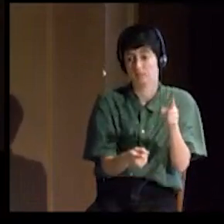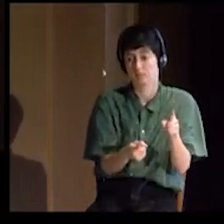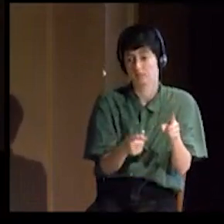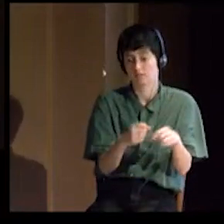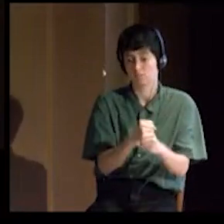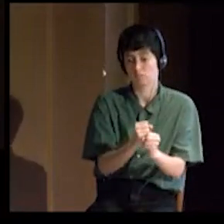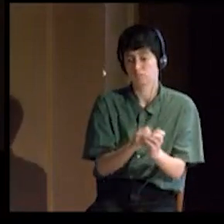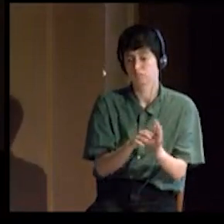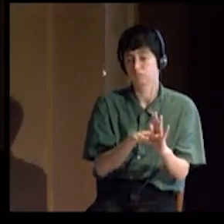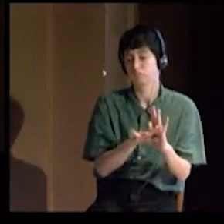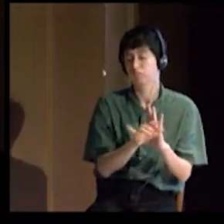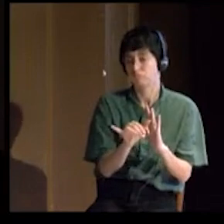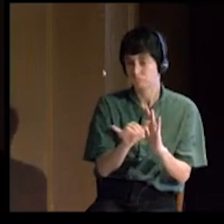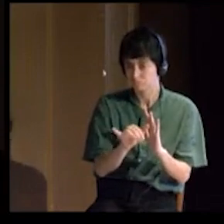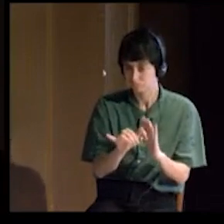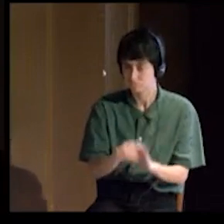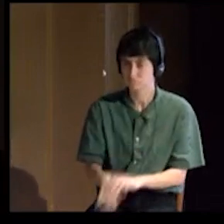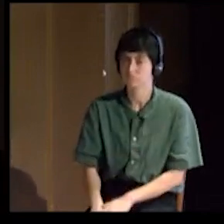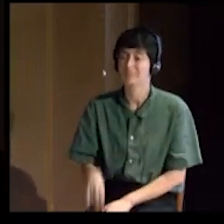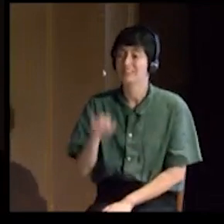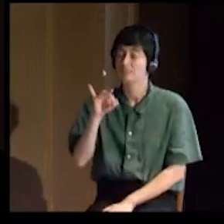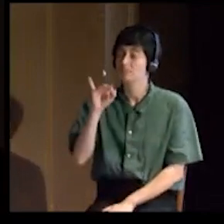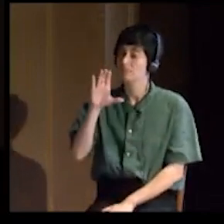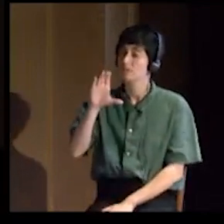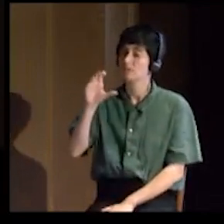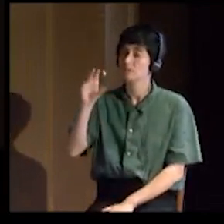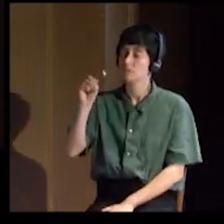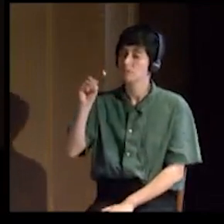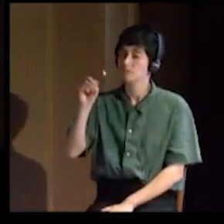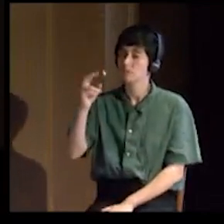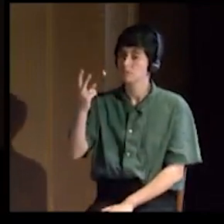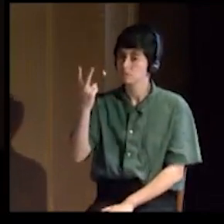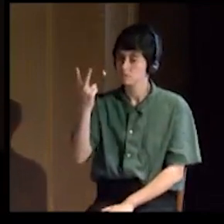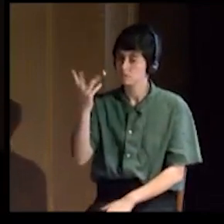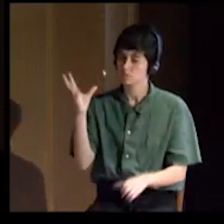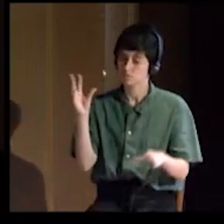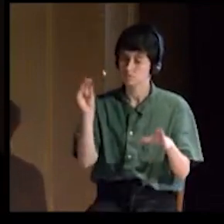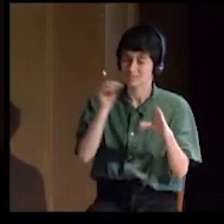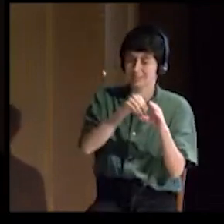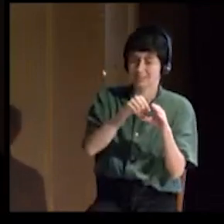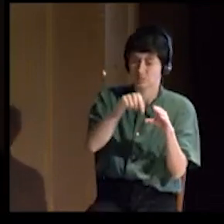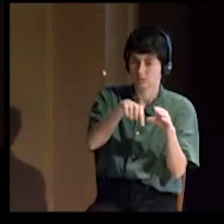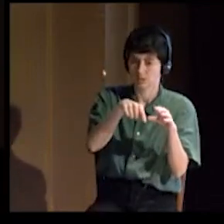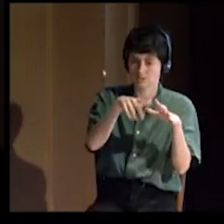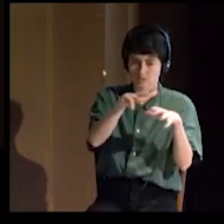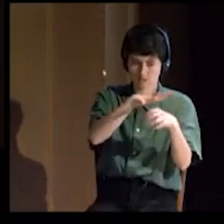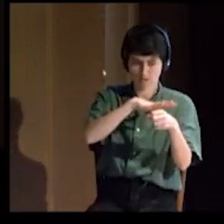of like bulk composition when you add CO2 to the system. So it's not just like a a, there's no simple test.